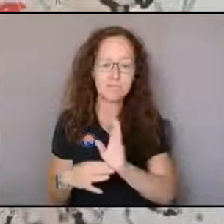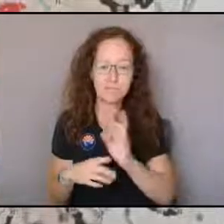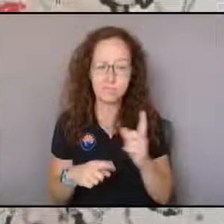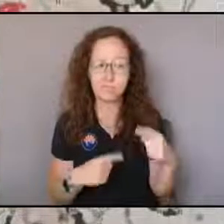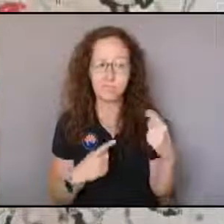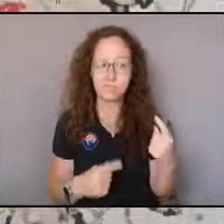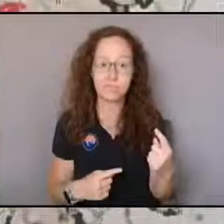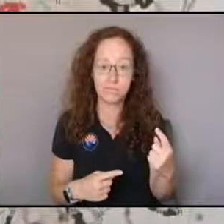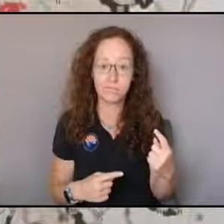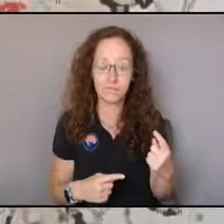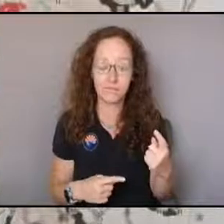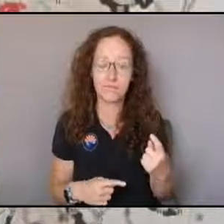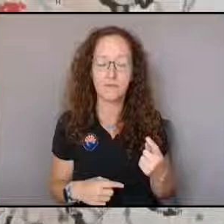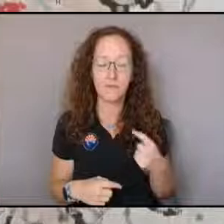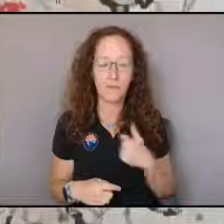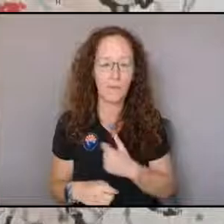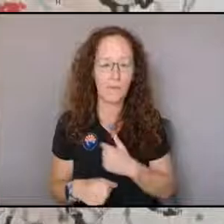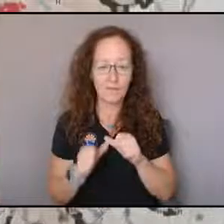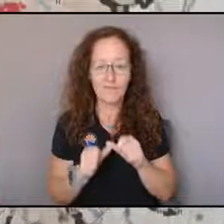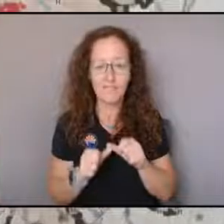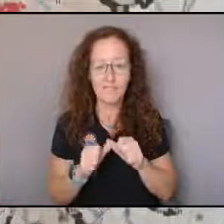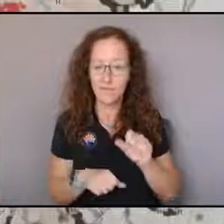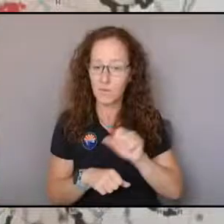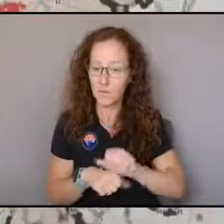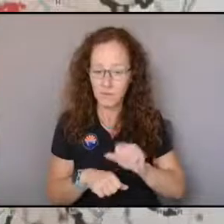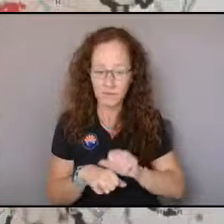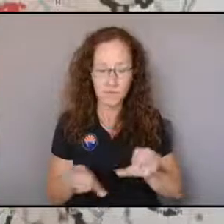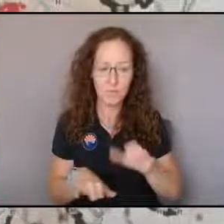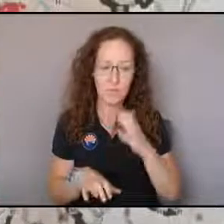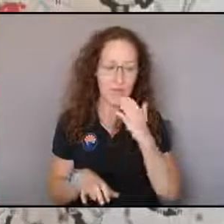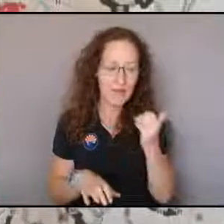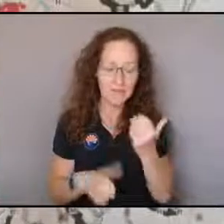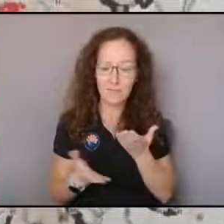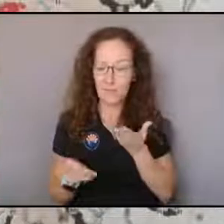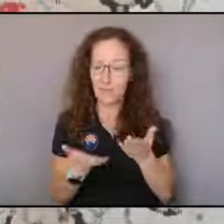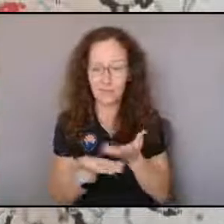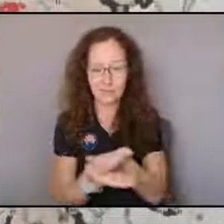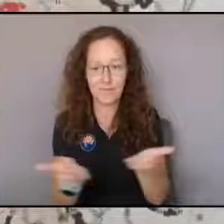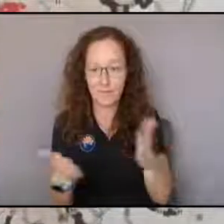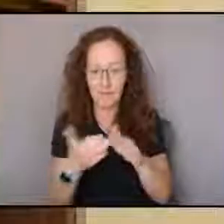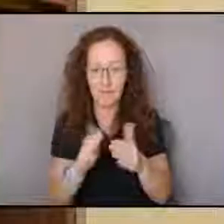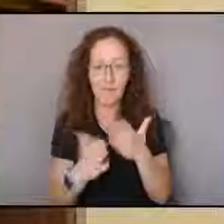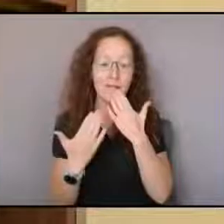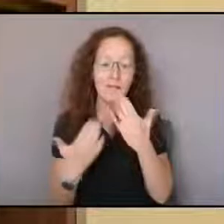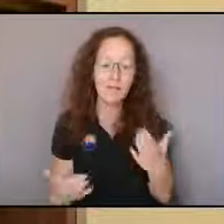DEFINITELY BUSY DAYS FOR US. WE'LL CONTINUE TO WORK THE BEST WE CAN TO SERVE THE